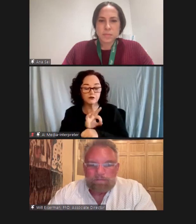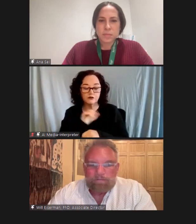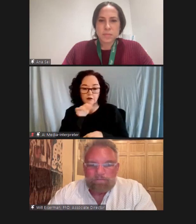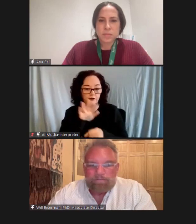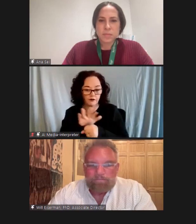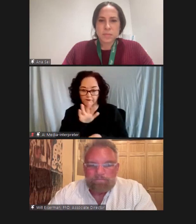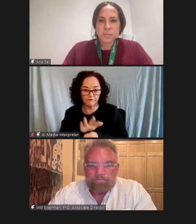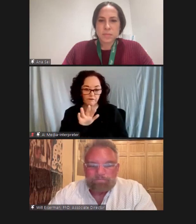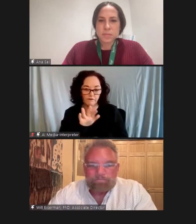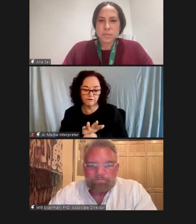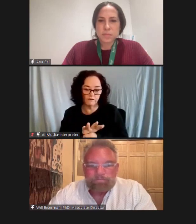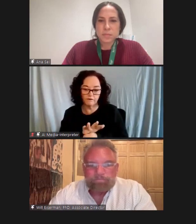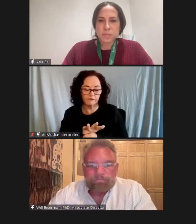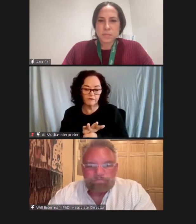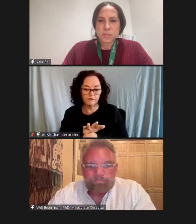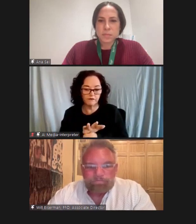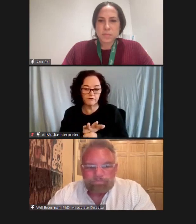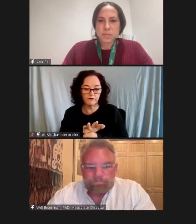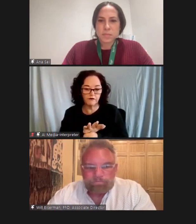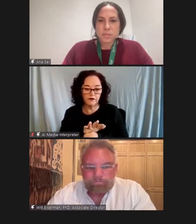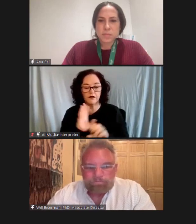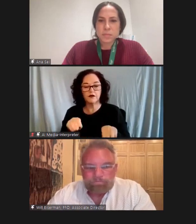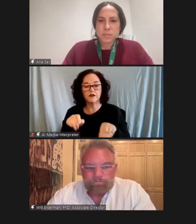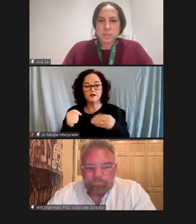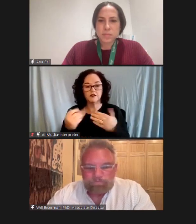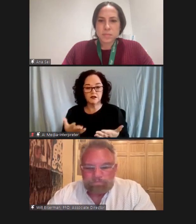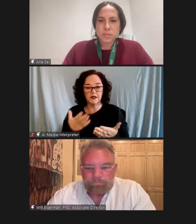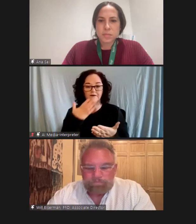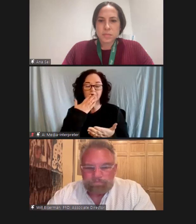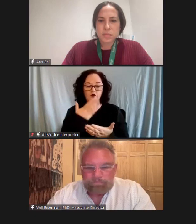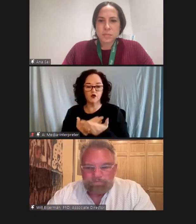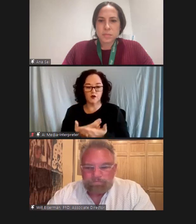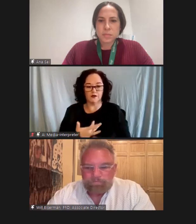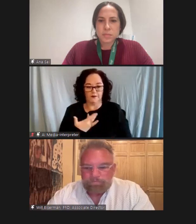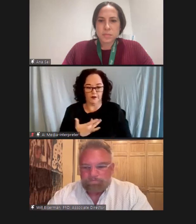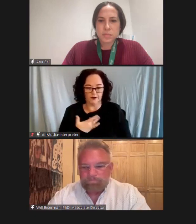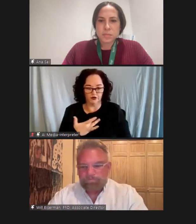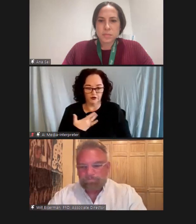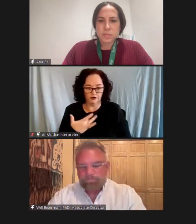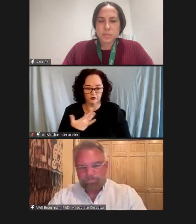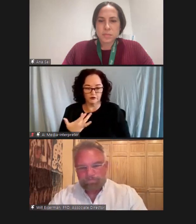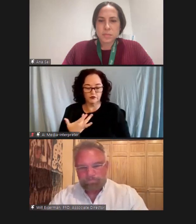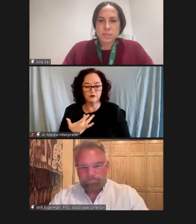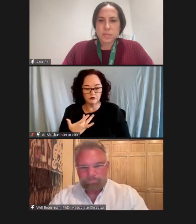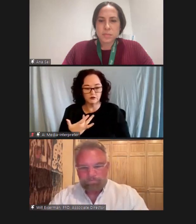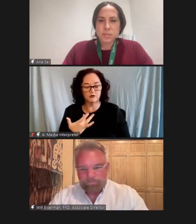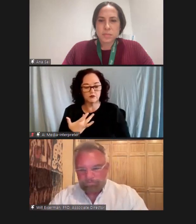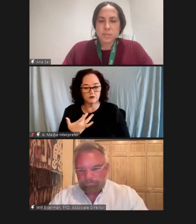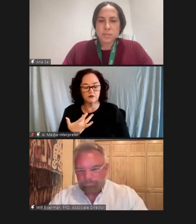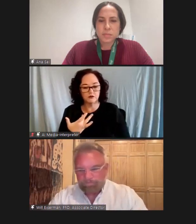give them a good stimulation so that's